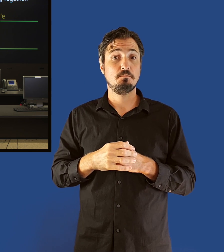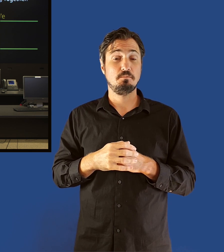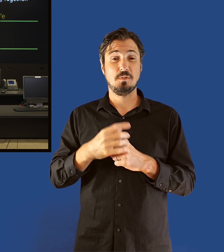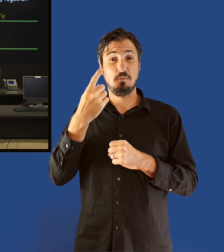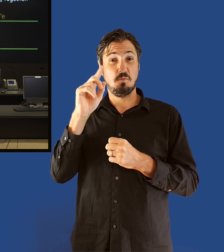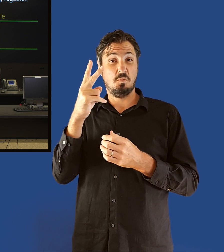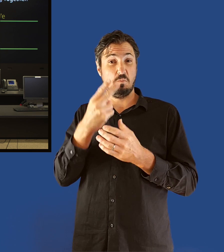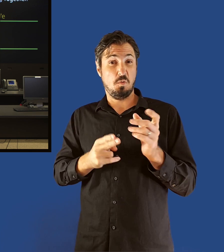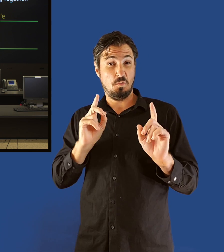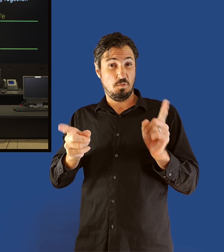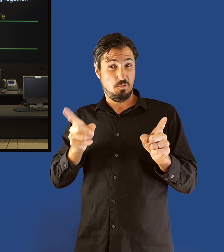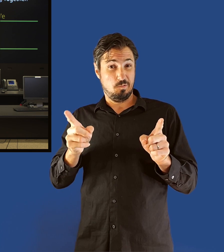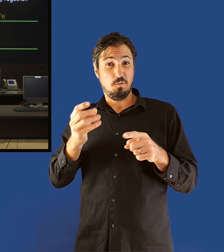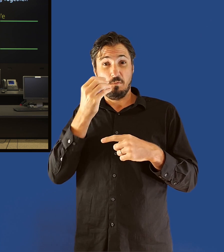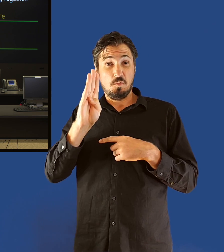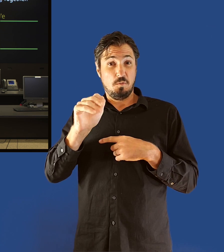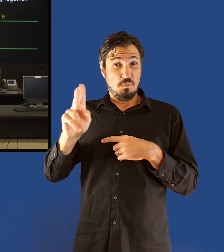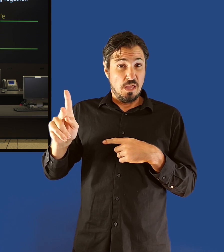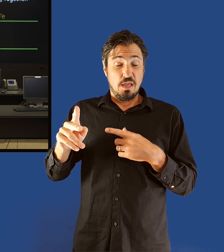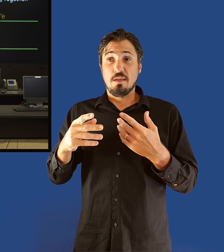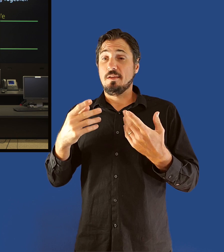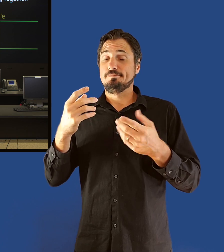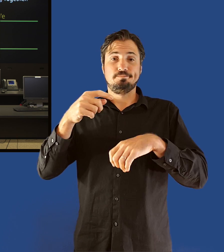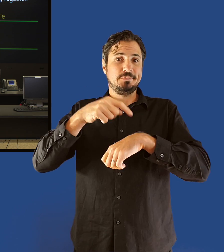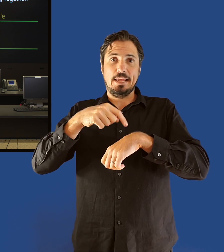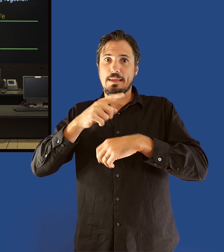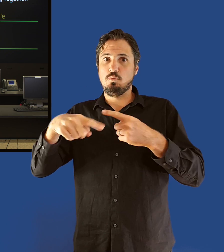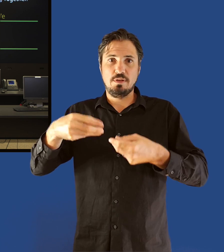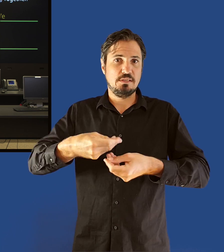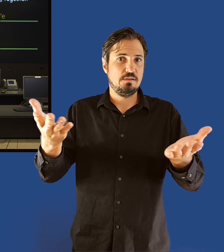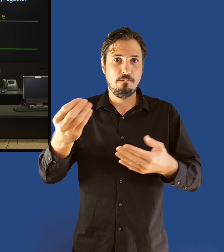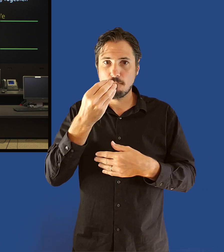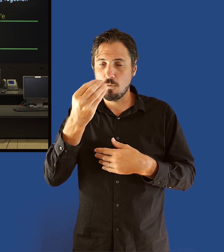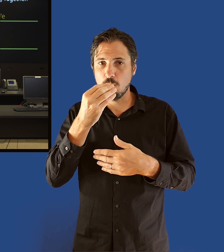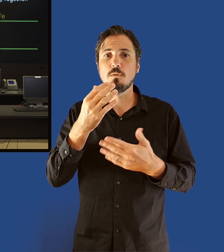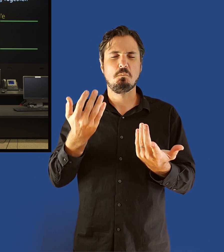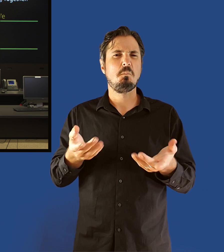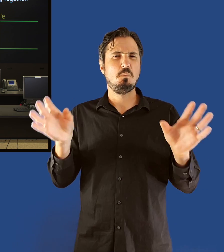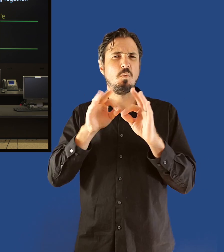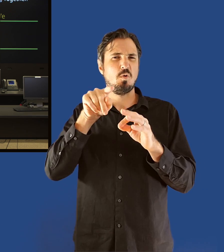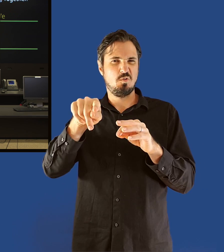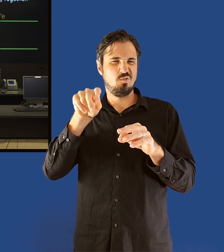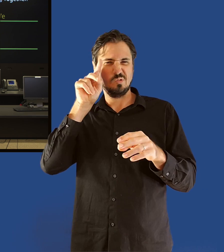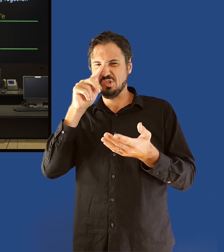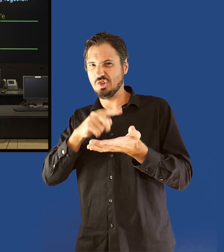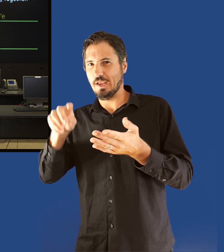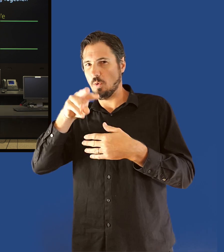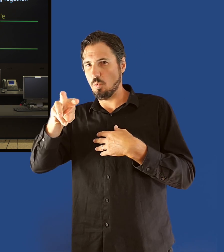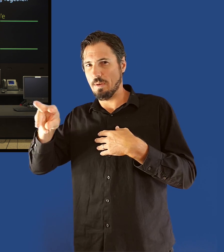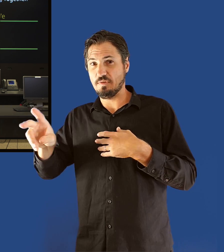For both food banks, distribution sites and times may change, so please continue to stay up-to-date by visiting their websites.